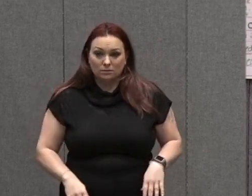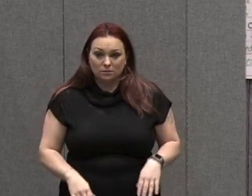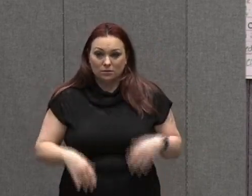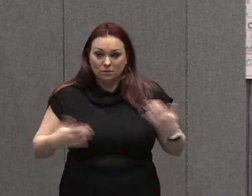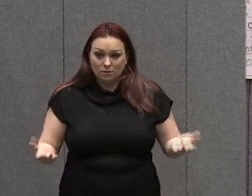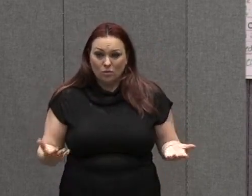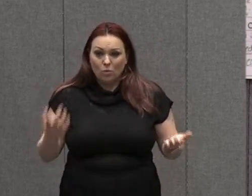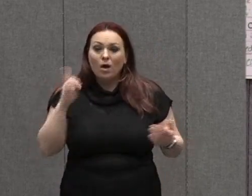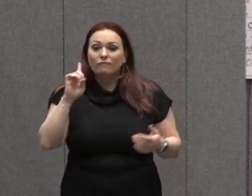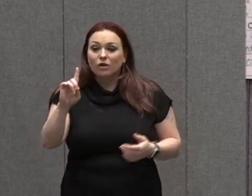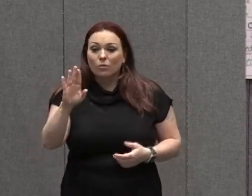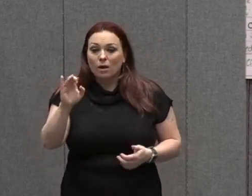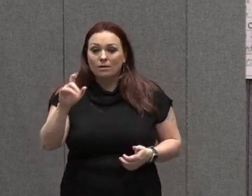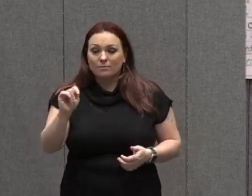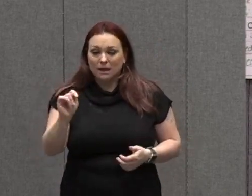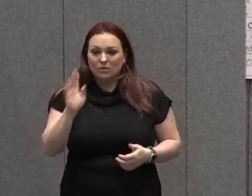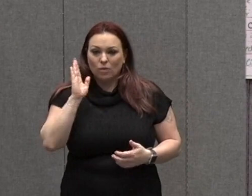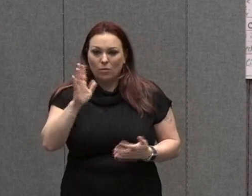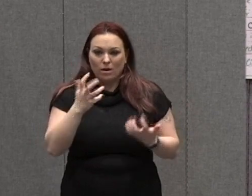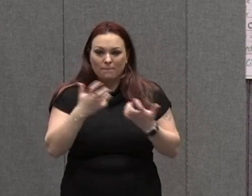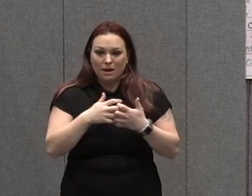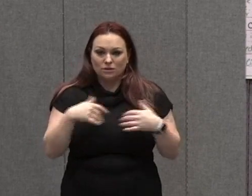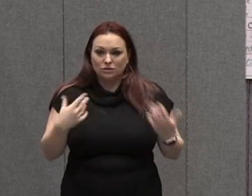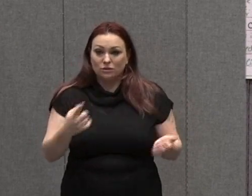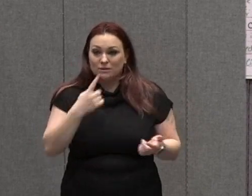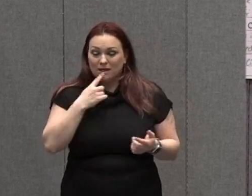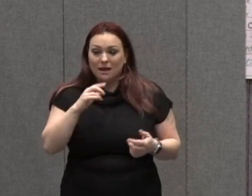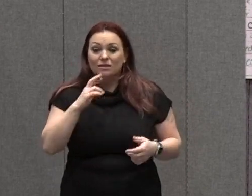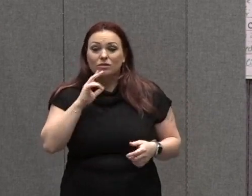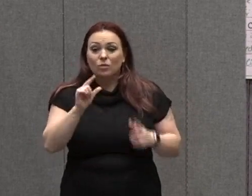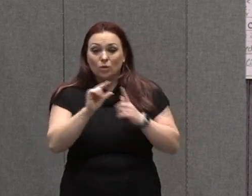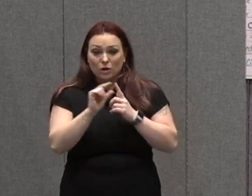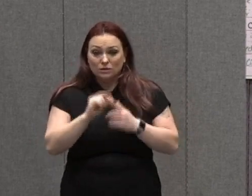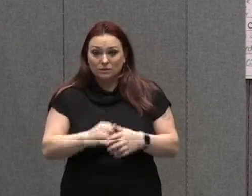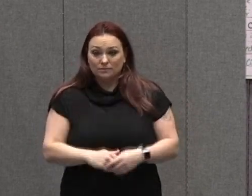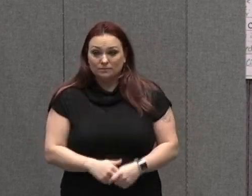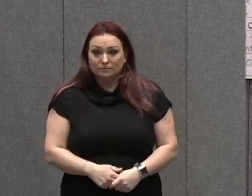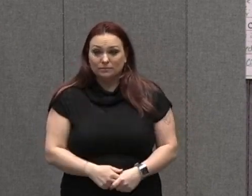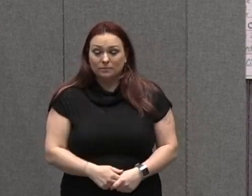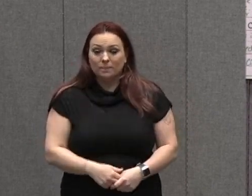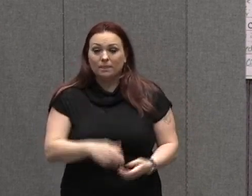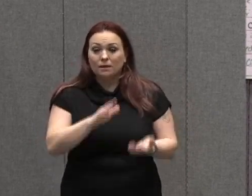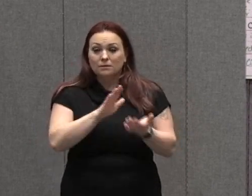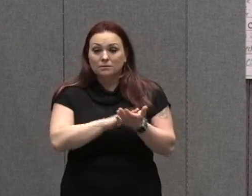So we're gonna say the rhythm words. Okay, ready, say it, here you go!